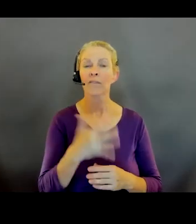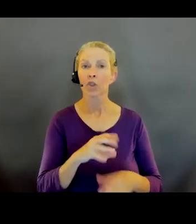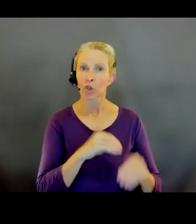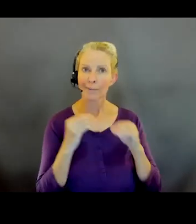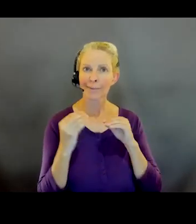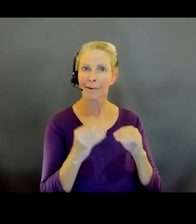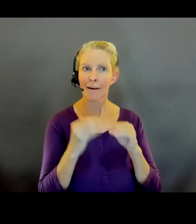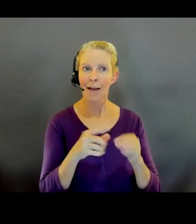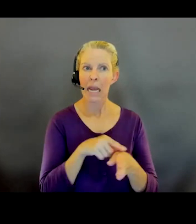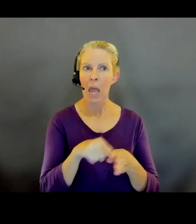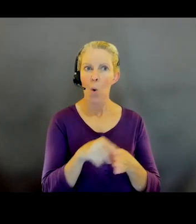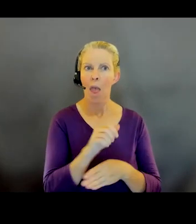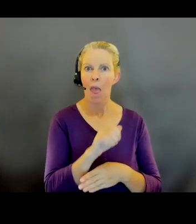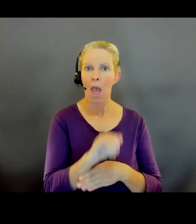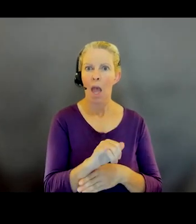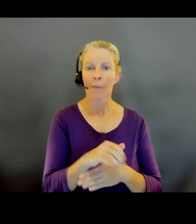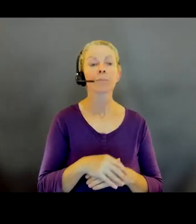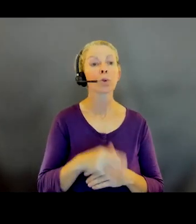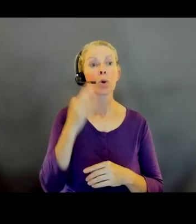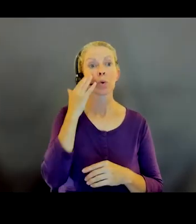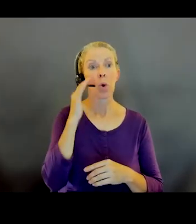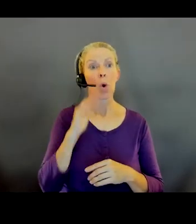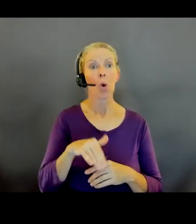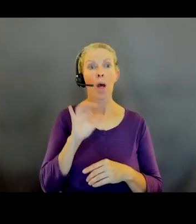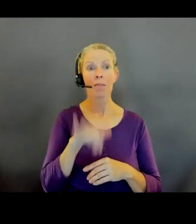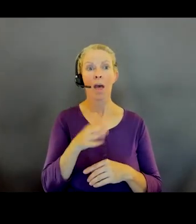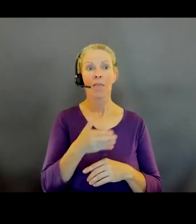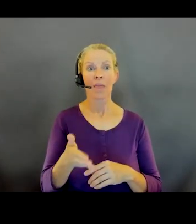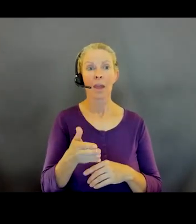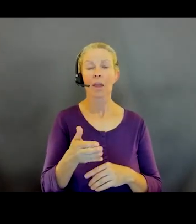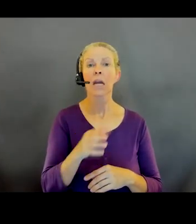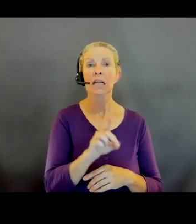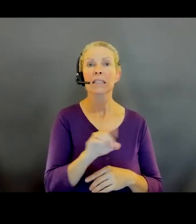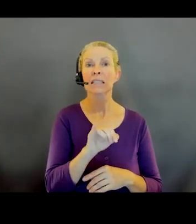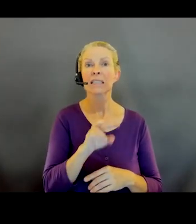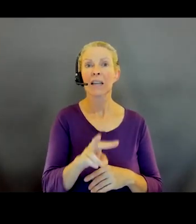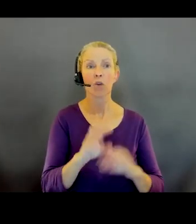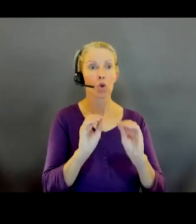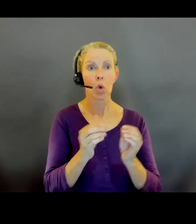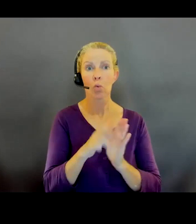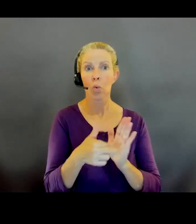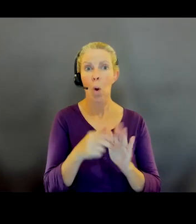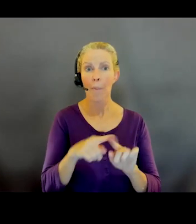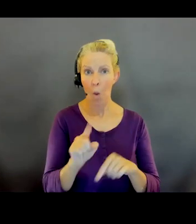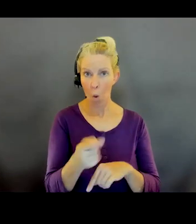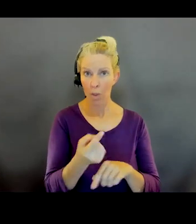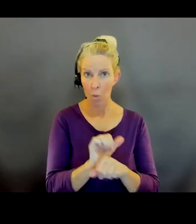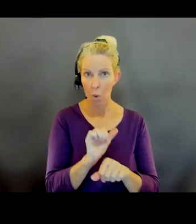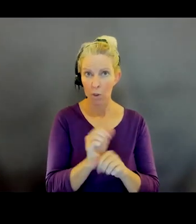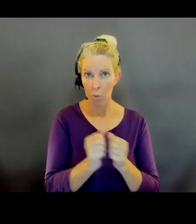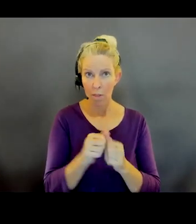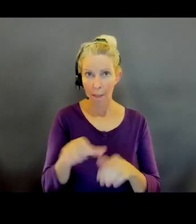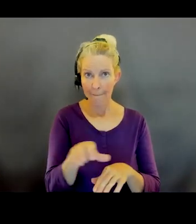was created with a dev that didn't have a role and only works with a mouse? A computer can go, hey,